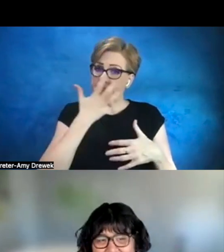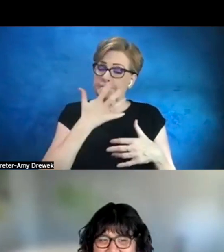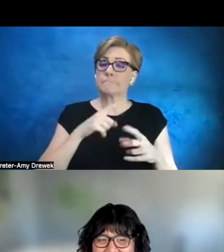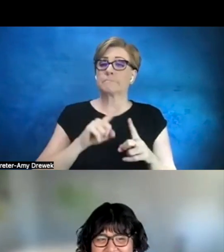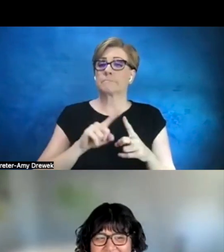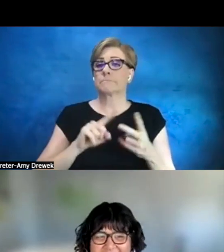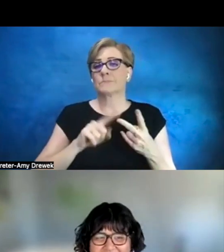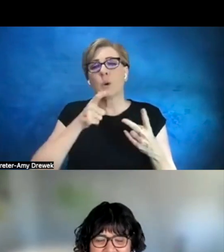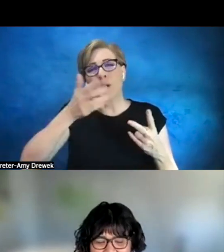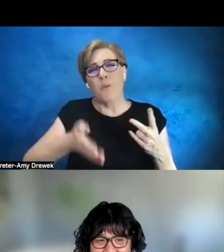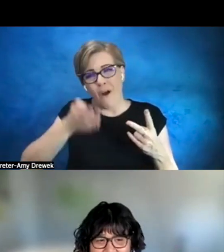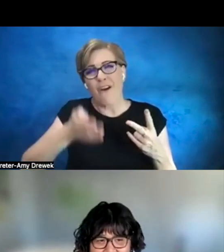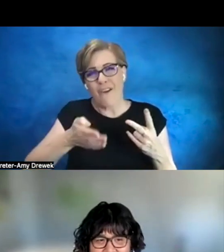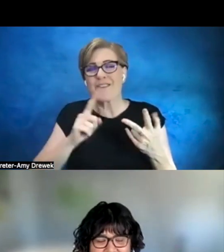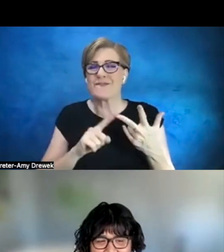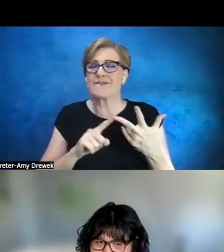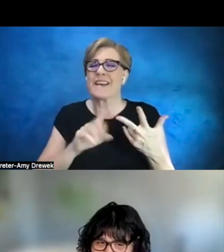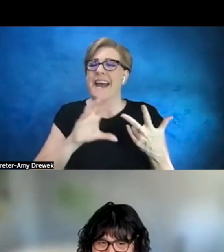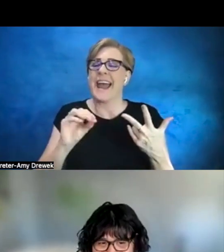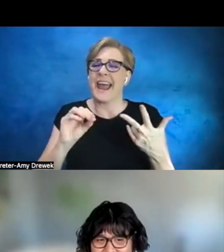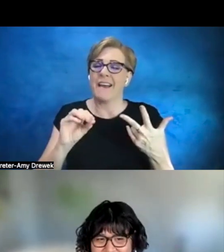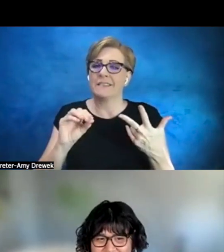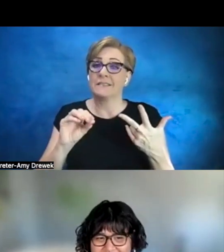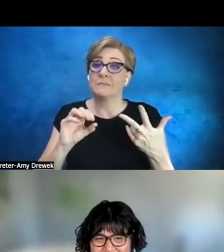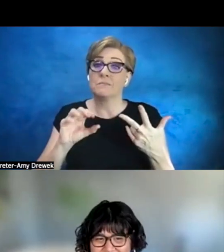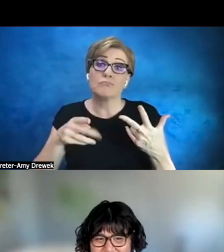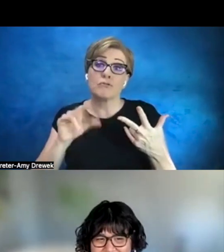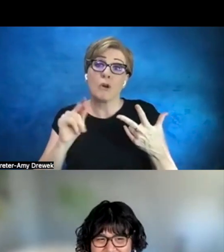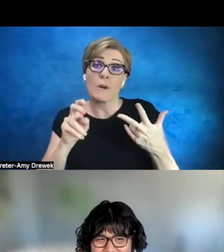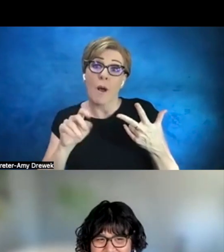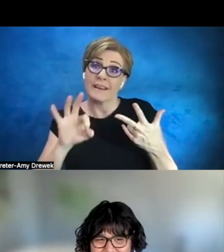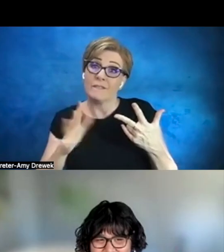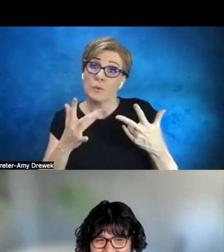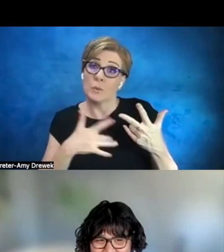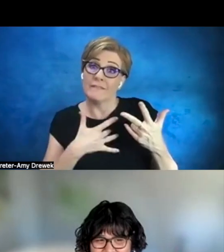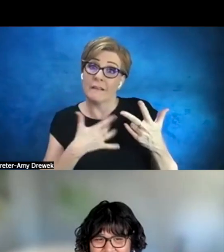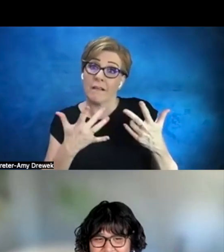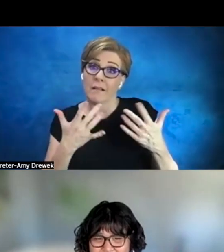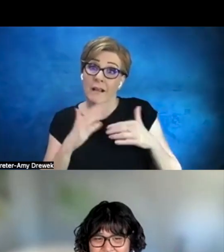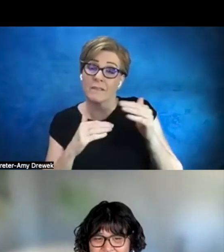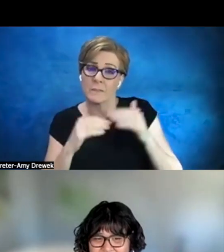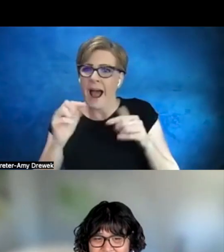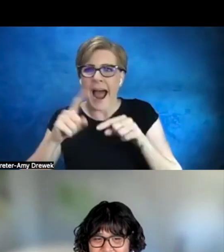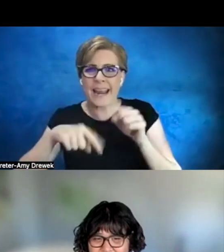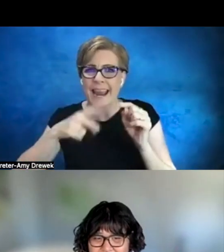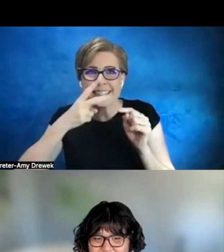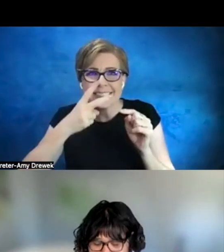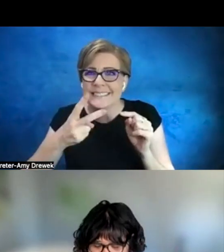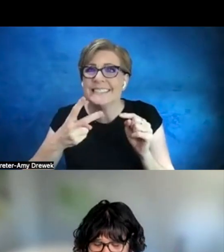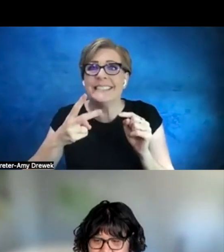already. So Saphire, take it away! SAPHIRE: Okay, I just want to make